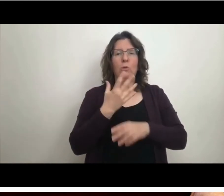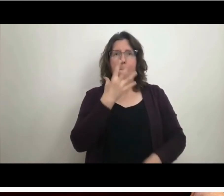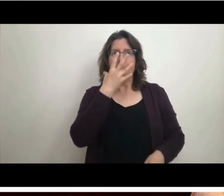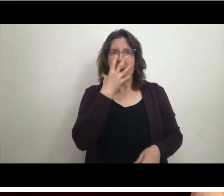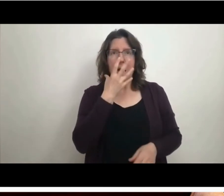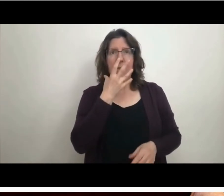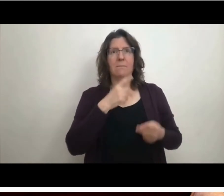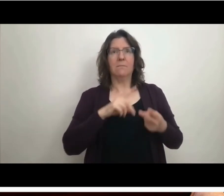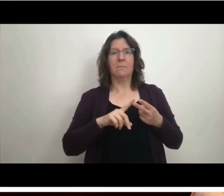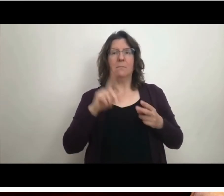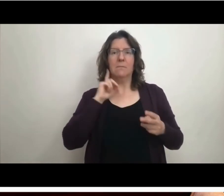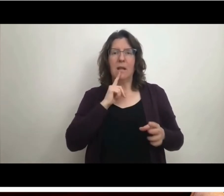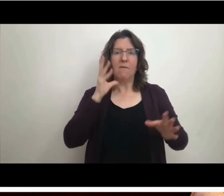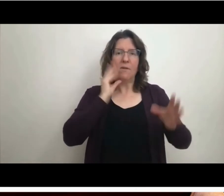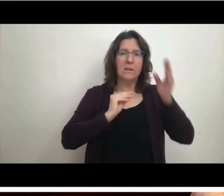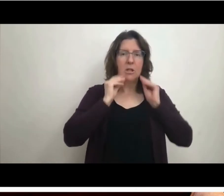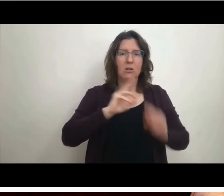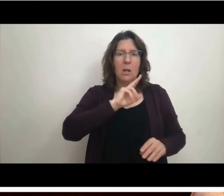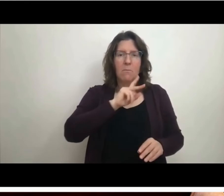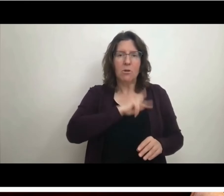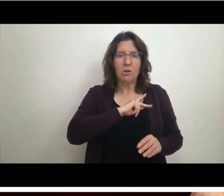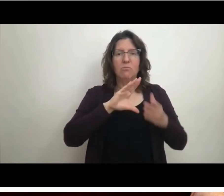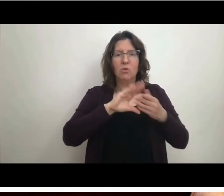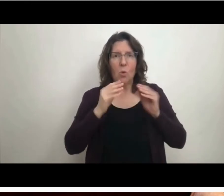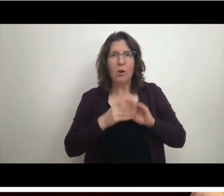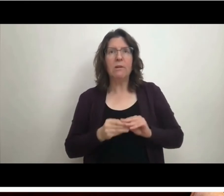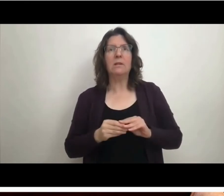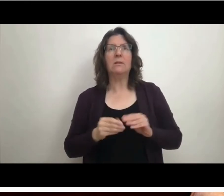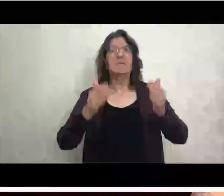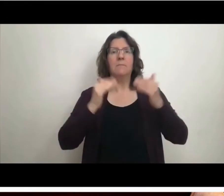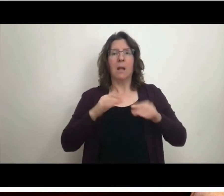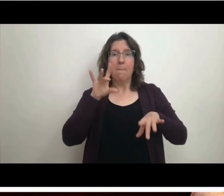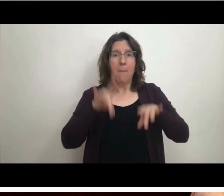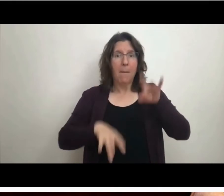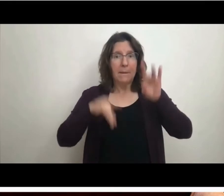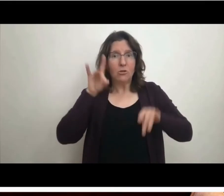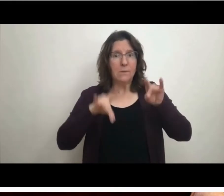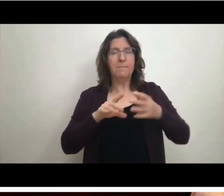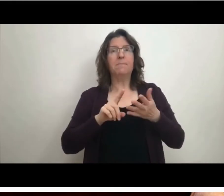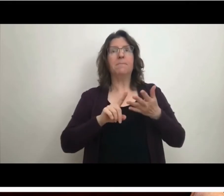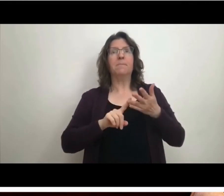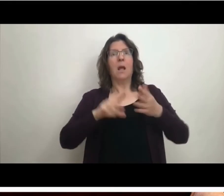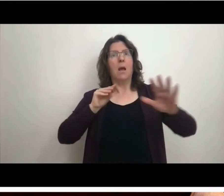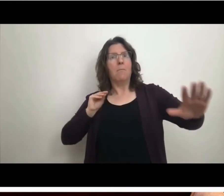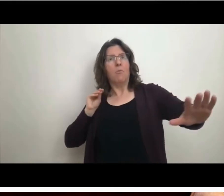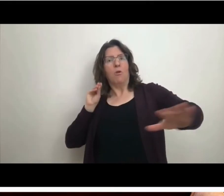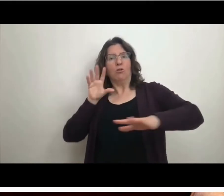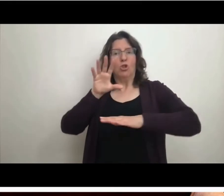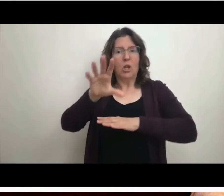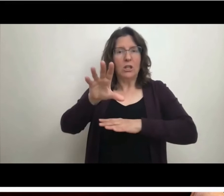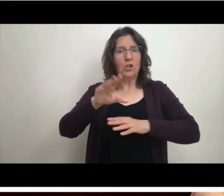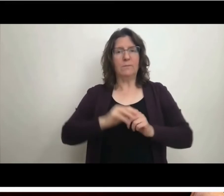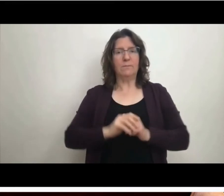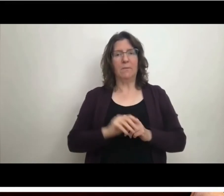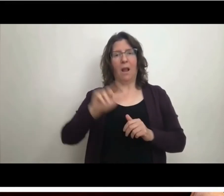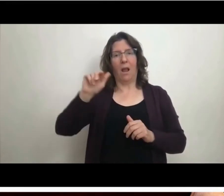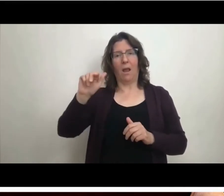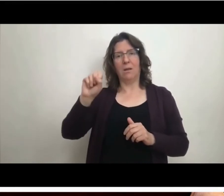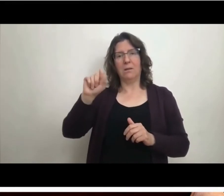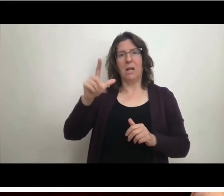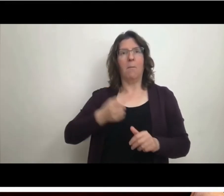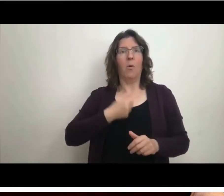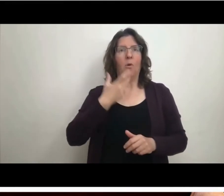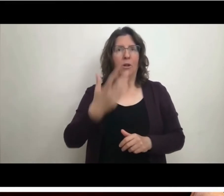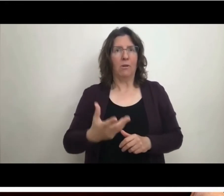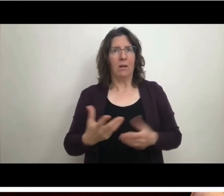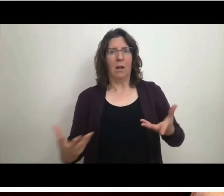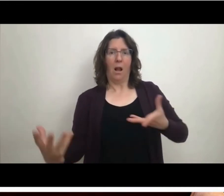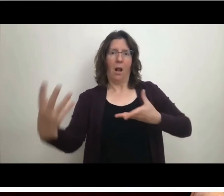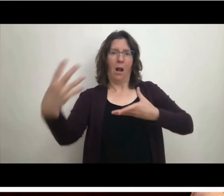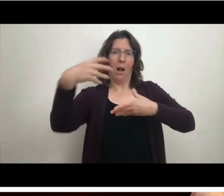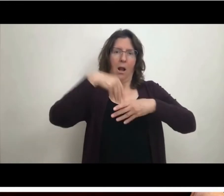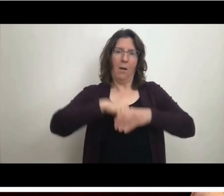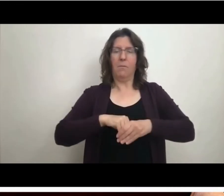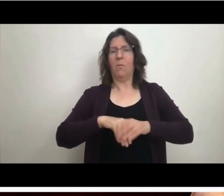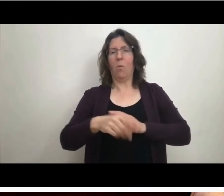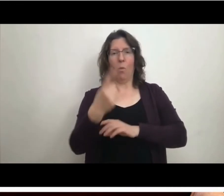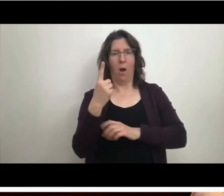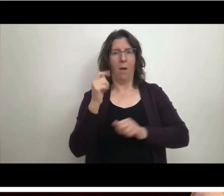It included the masks, students personal stories of growing up deaf, puppets, projections, ASL poetry, and so on